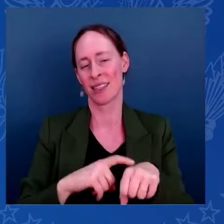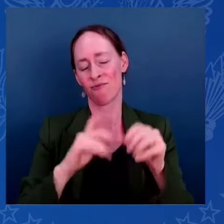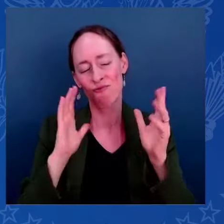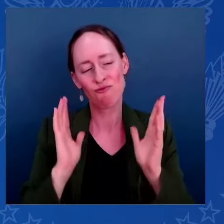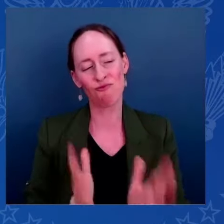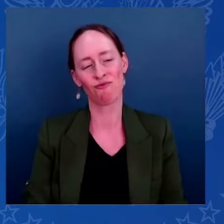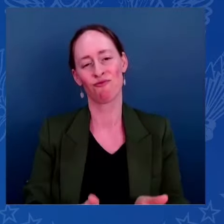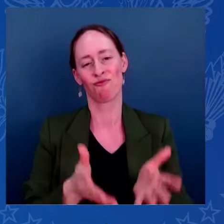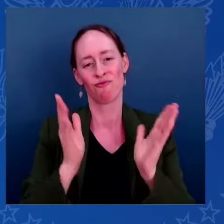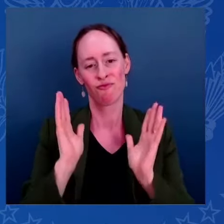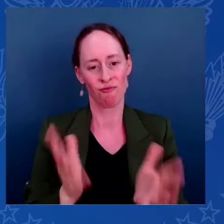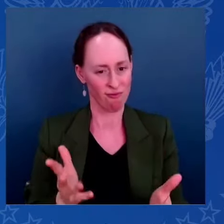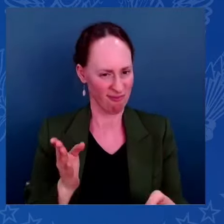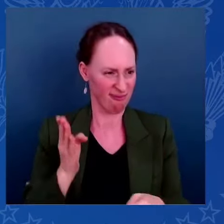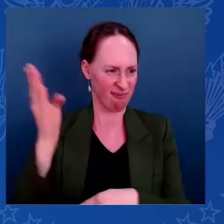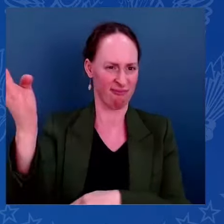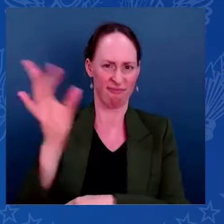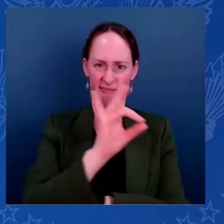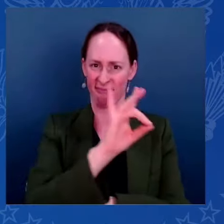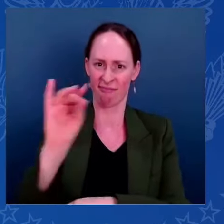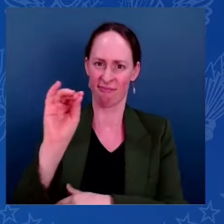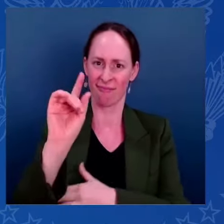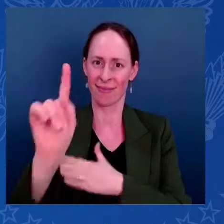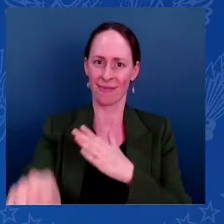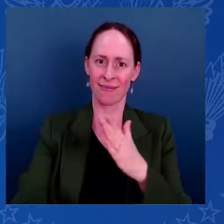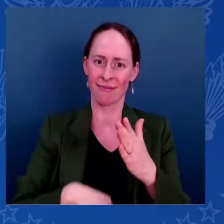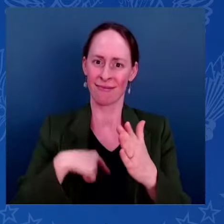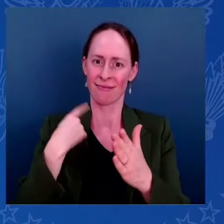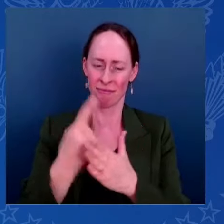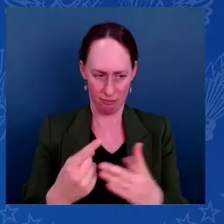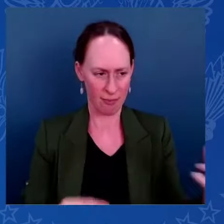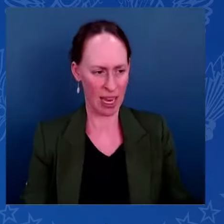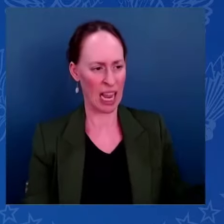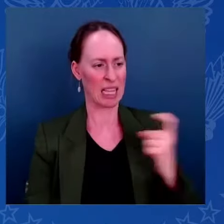and he asked me can I define America for him. And this is a true story.